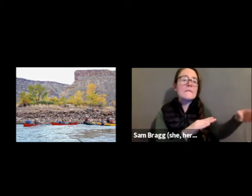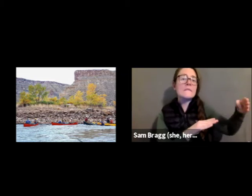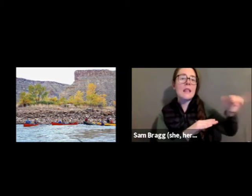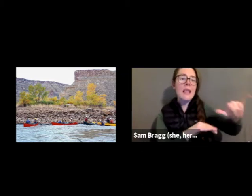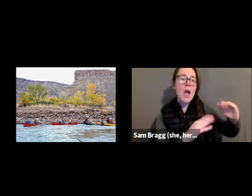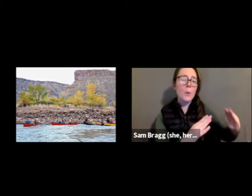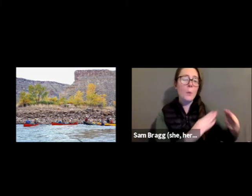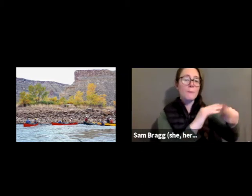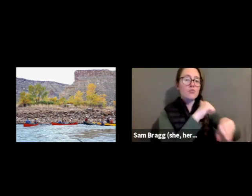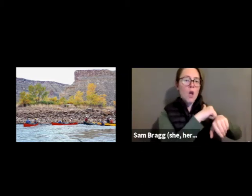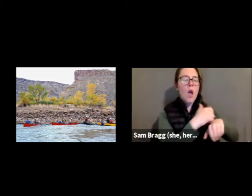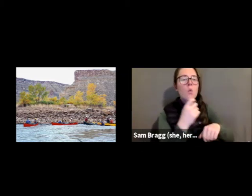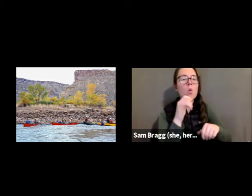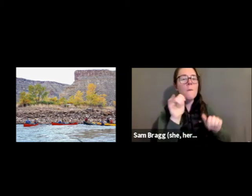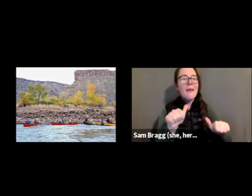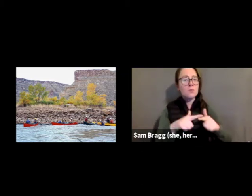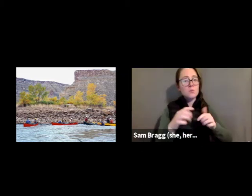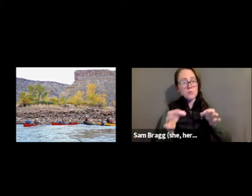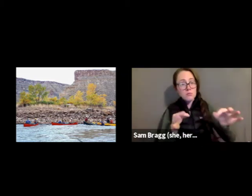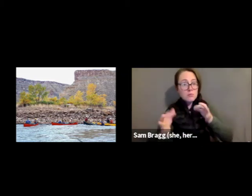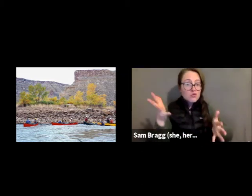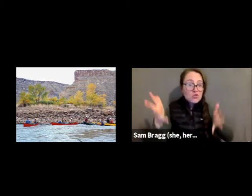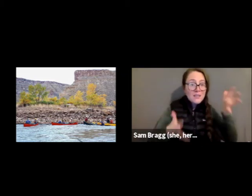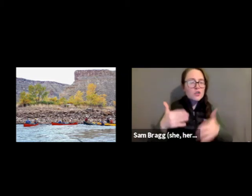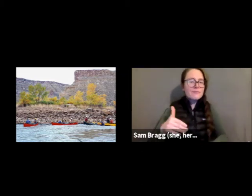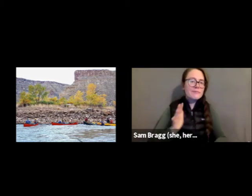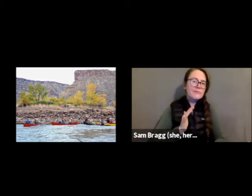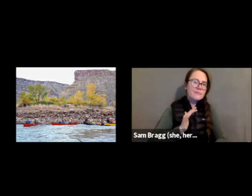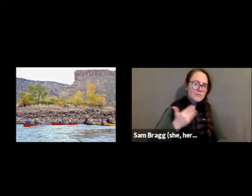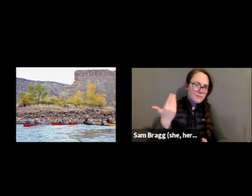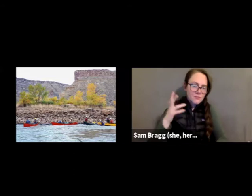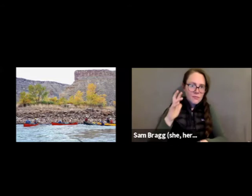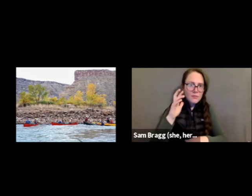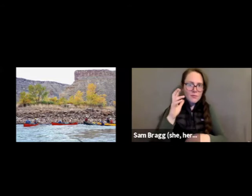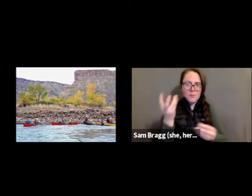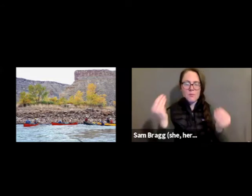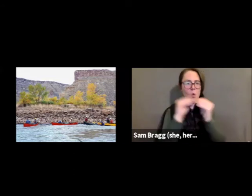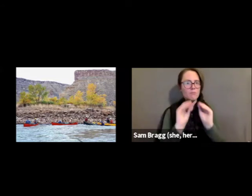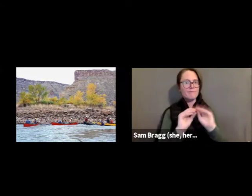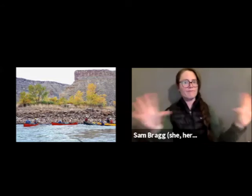asl are so much more straightforward versus an English sentence or two or three even gestures